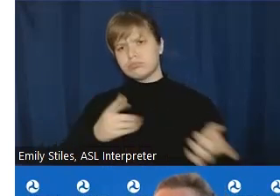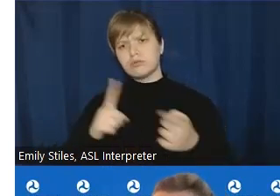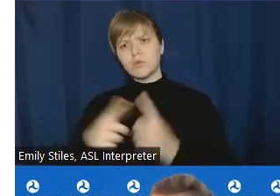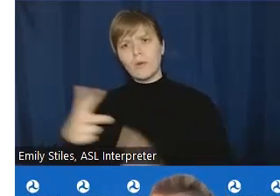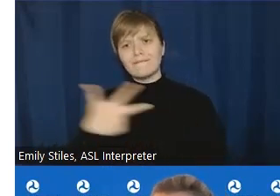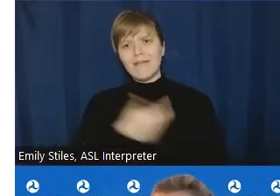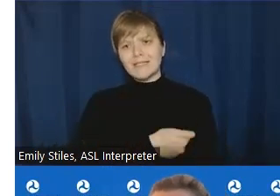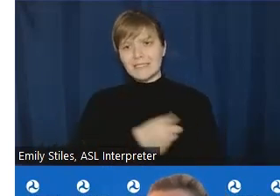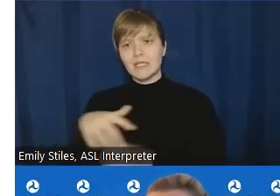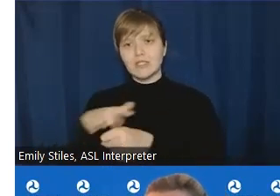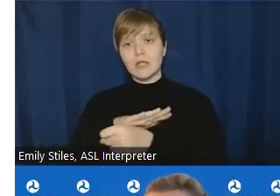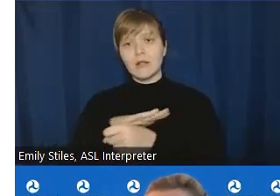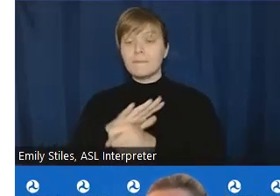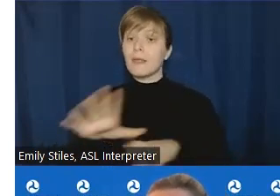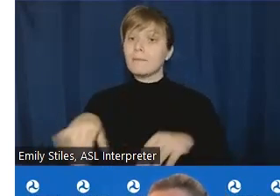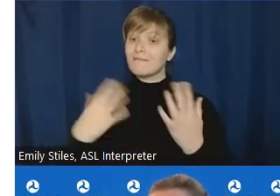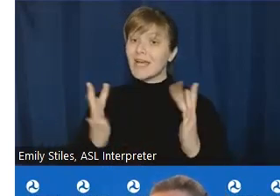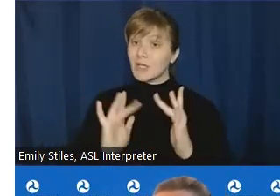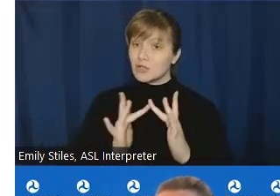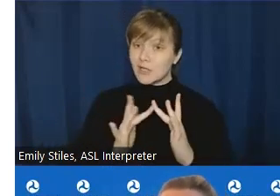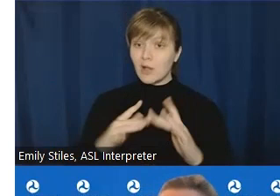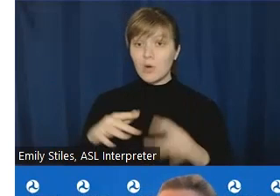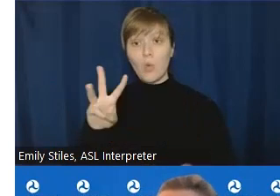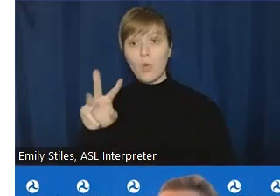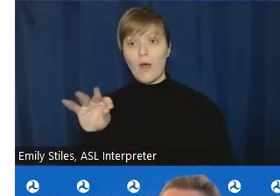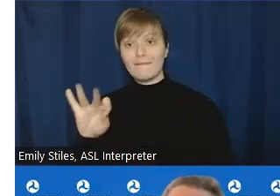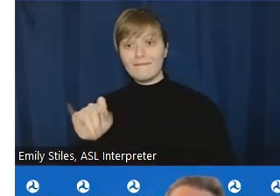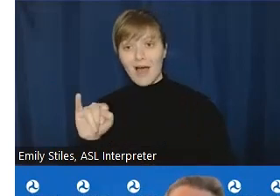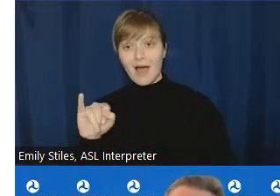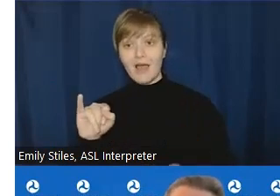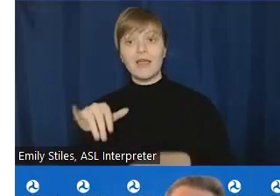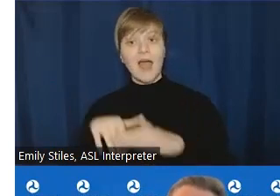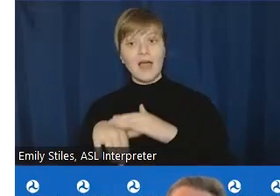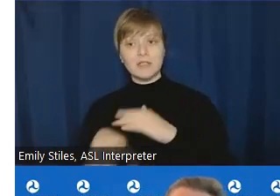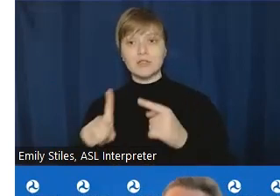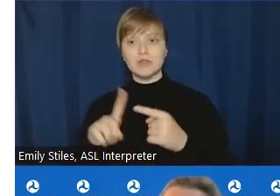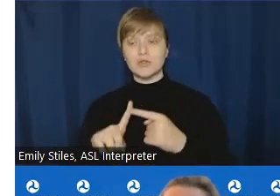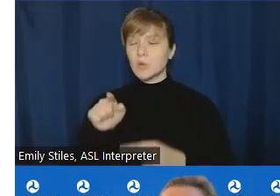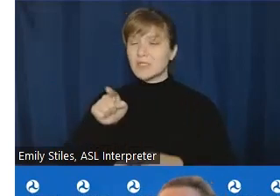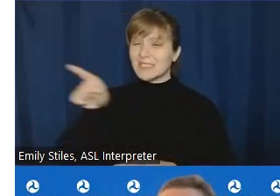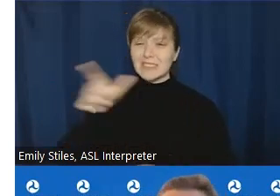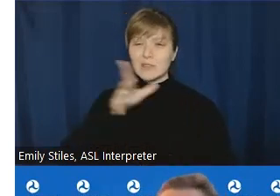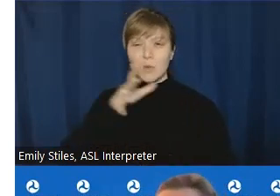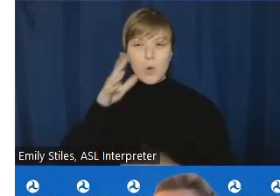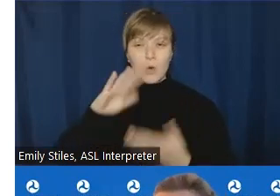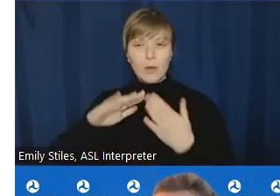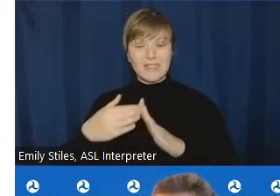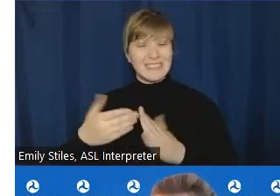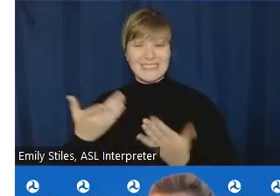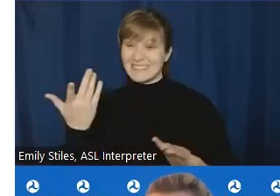and Wi-Fi access for remote communities that needed to access work, school, etc.